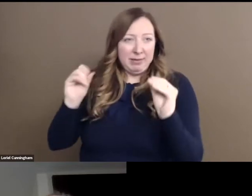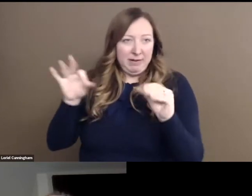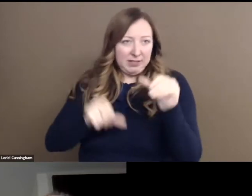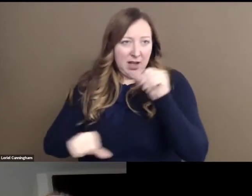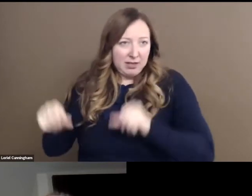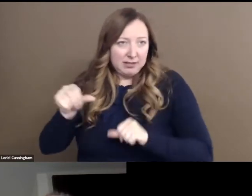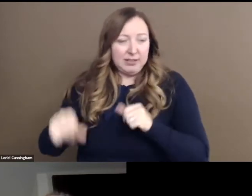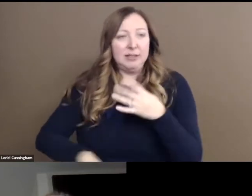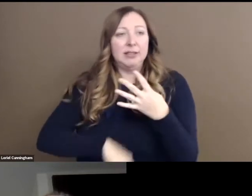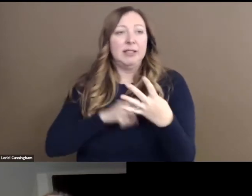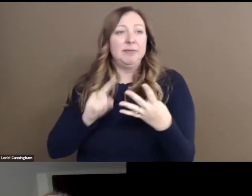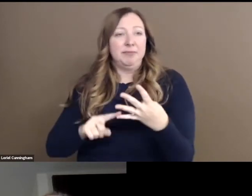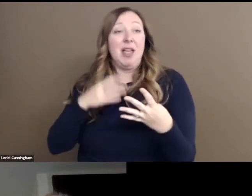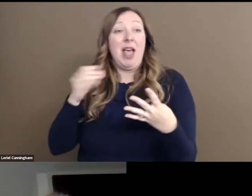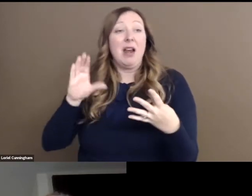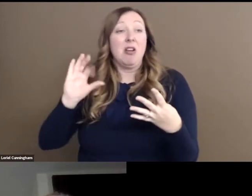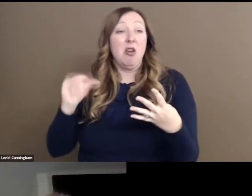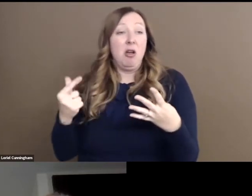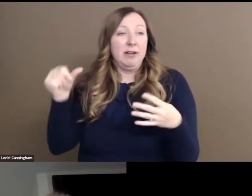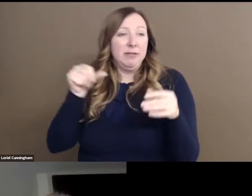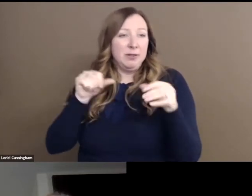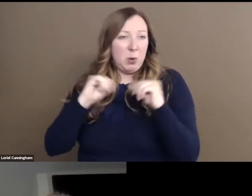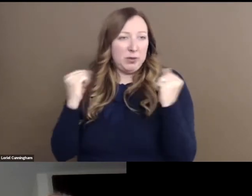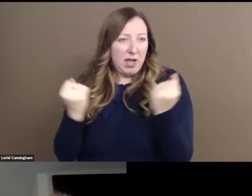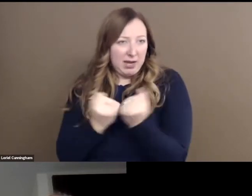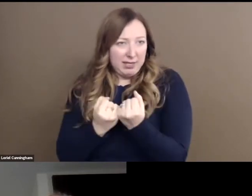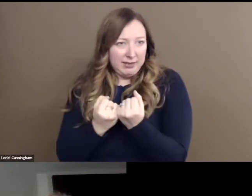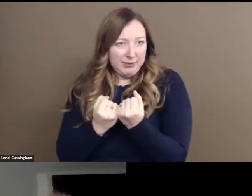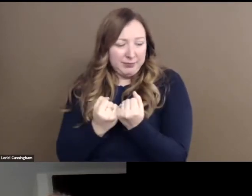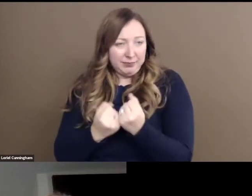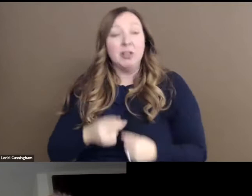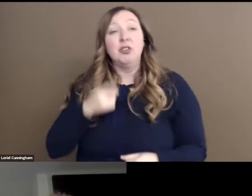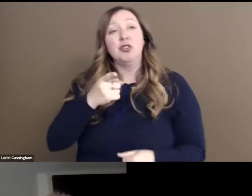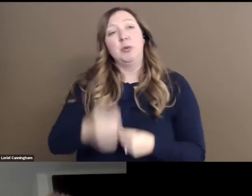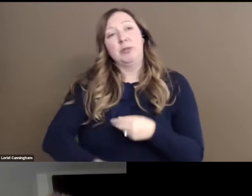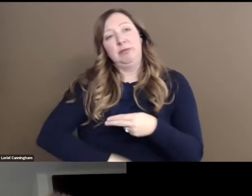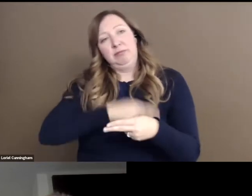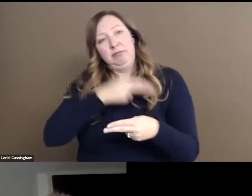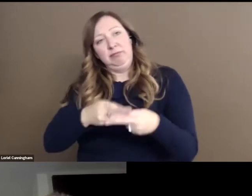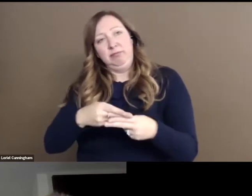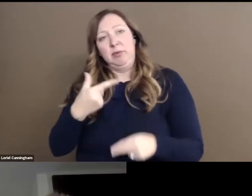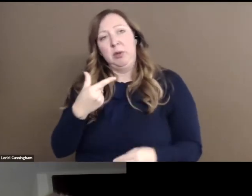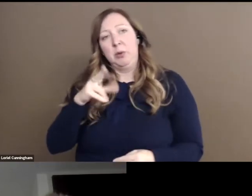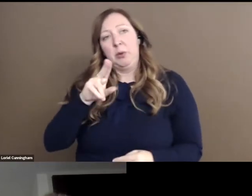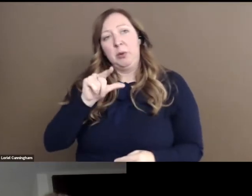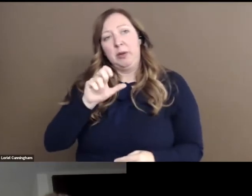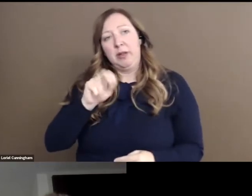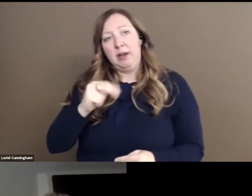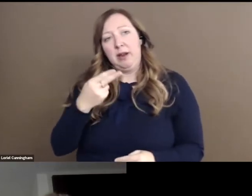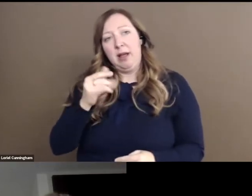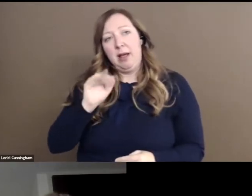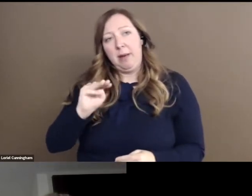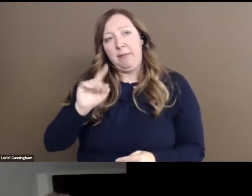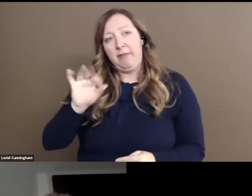cognitive society and was named a guggenheim fellow in 2009